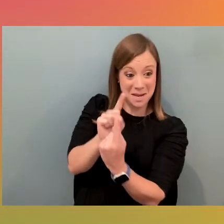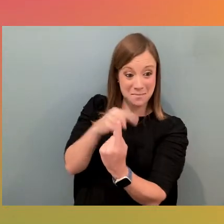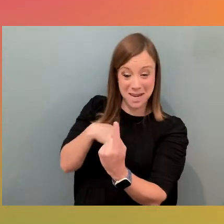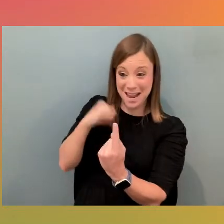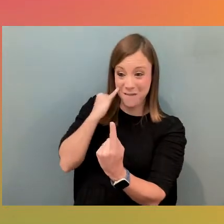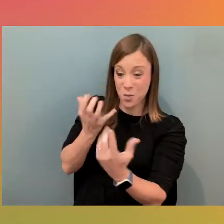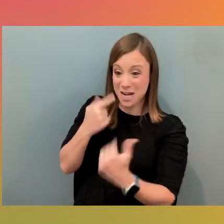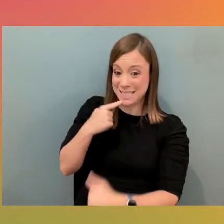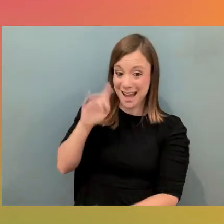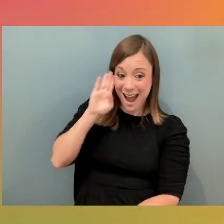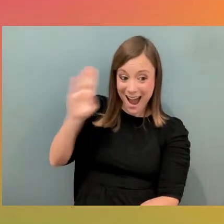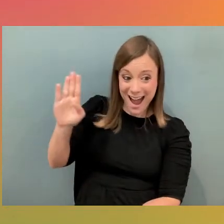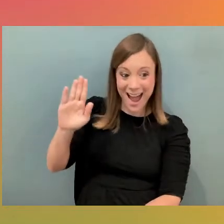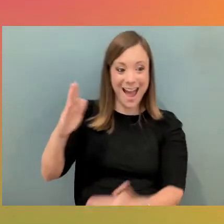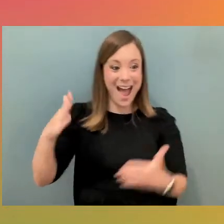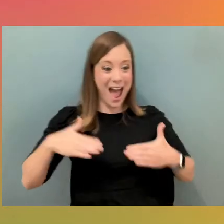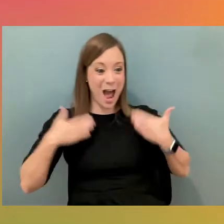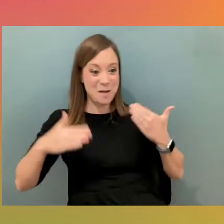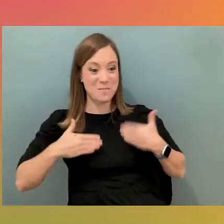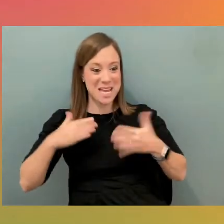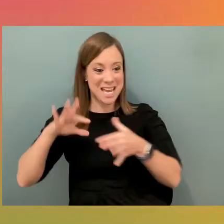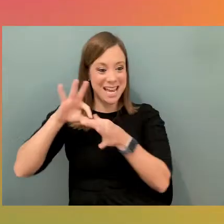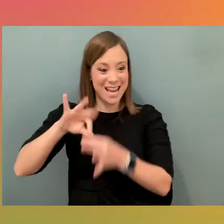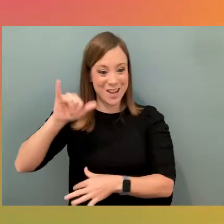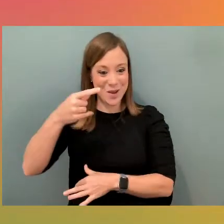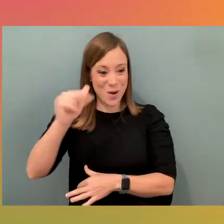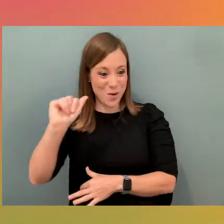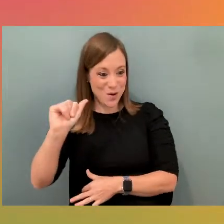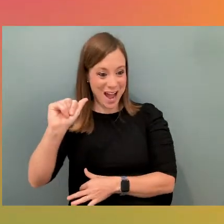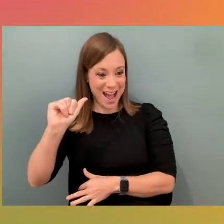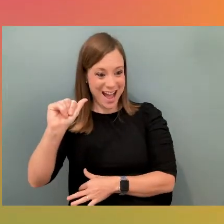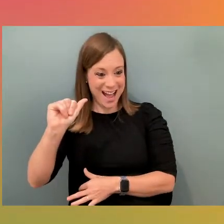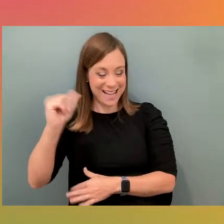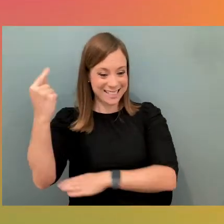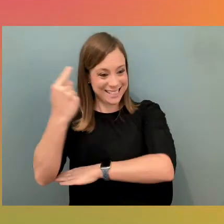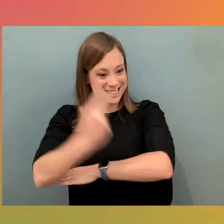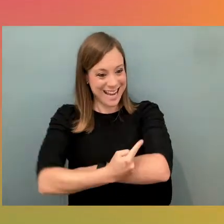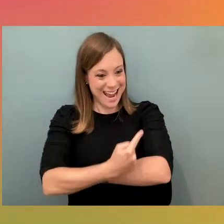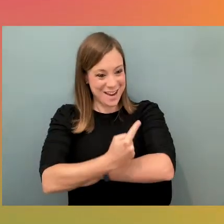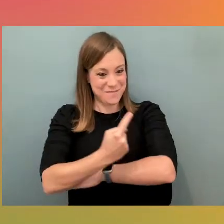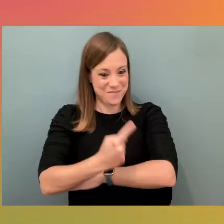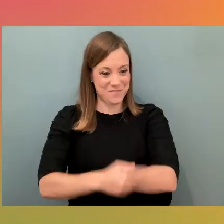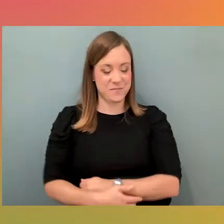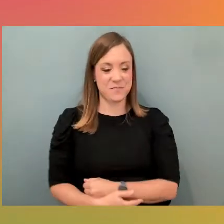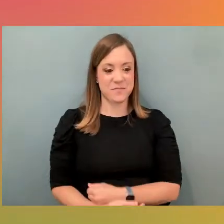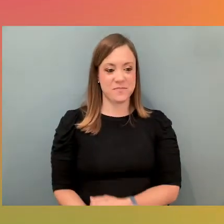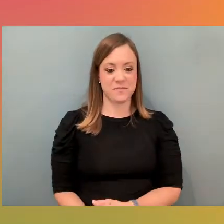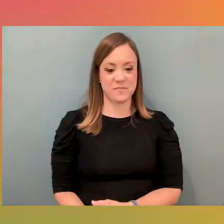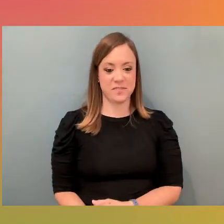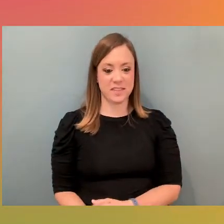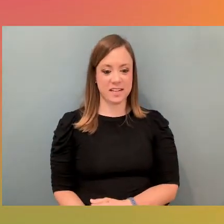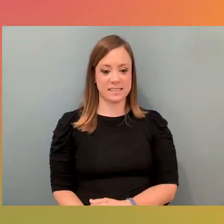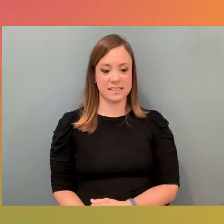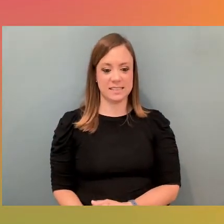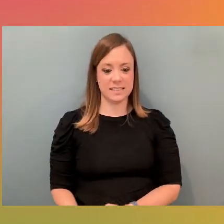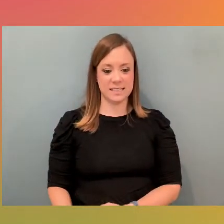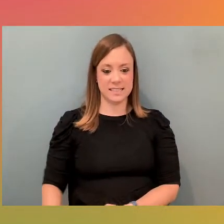WANT TO SAY HI.